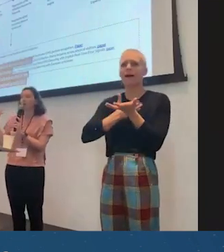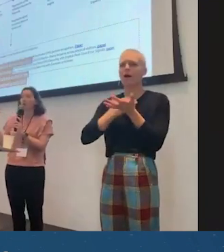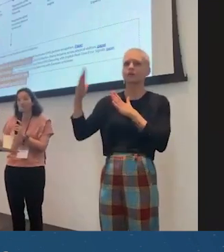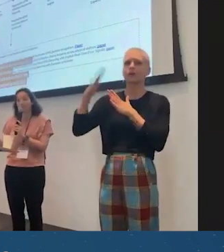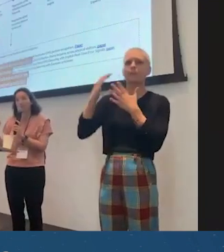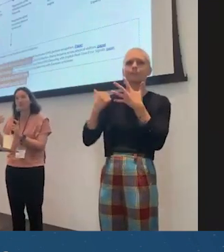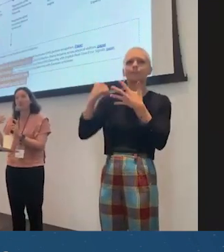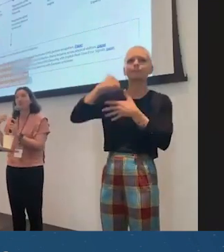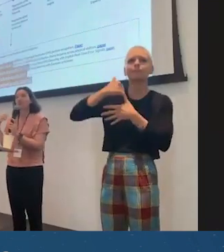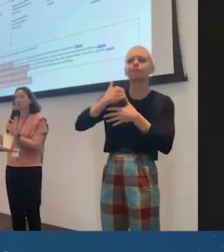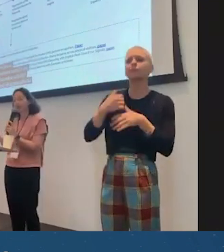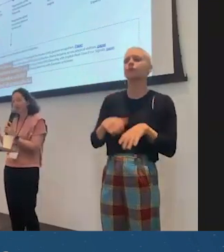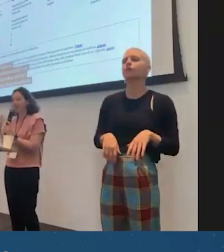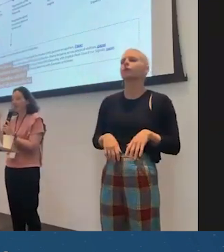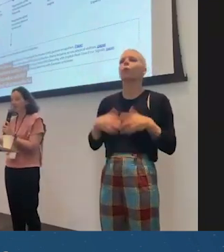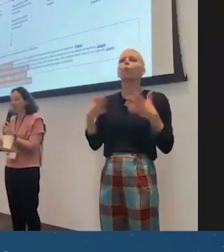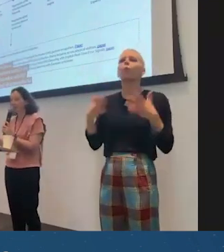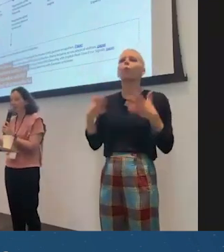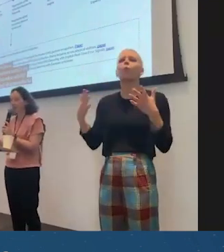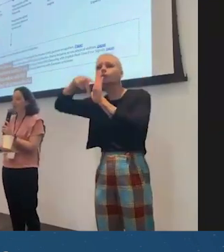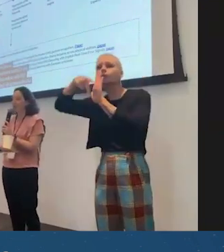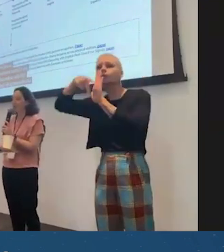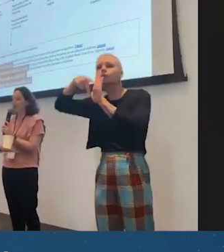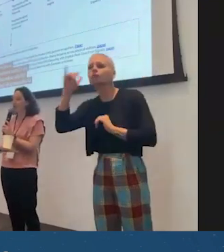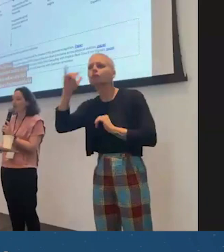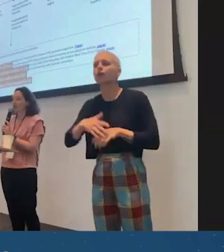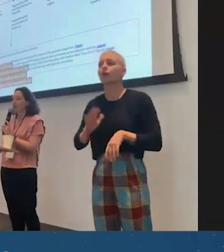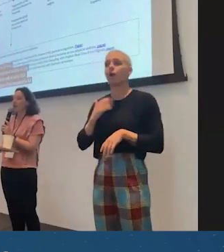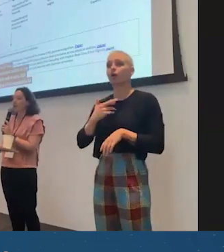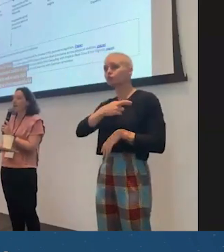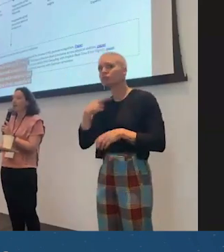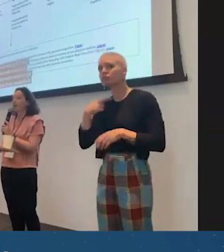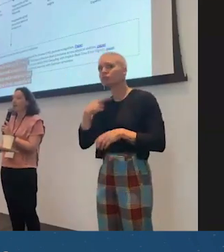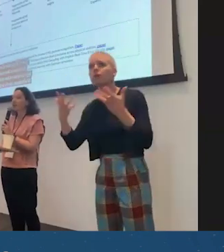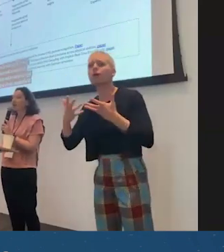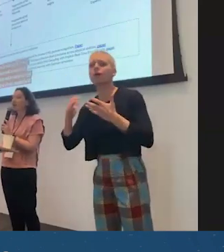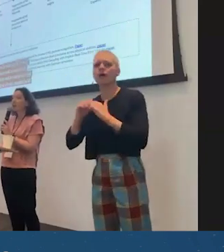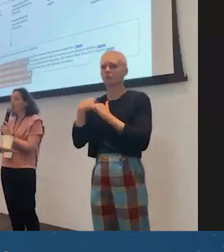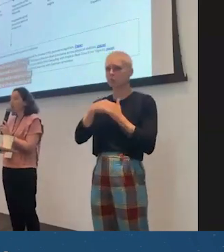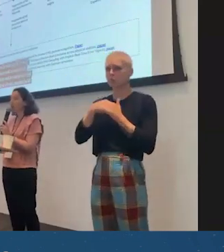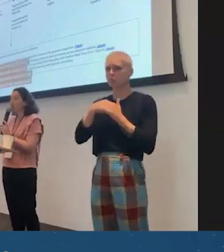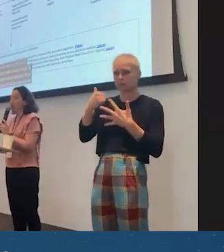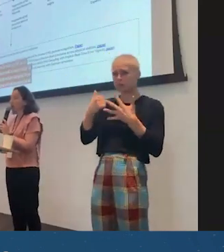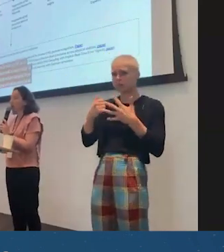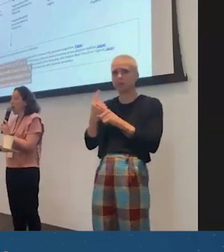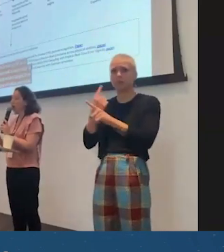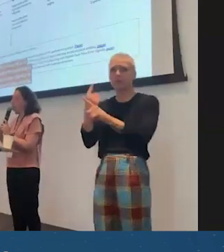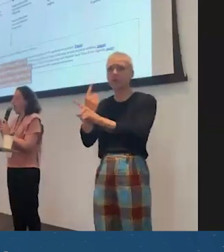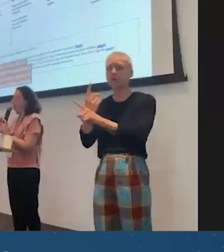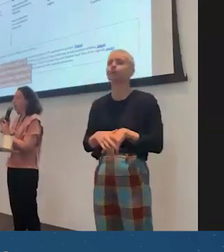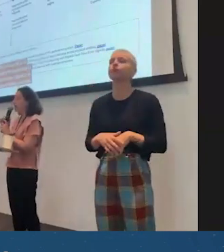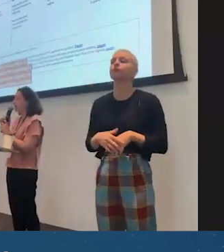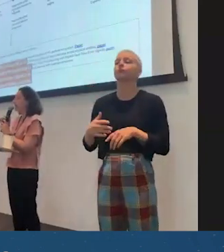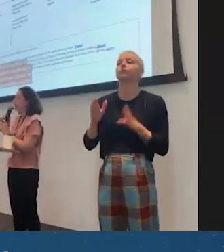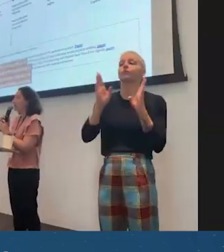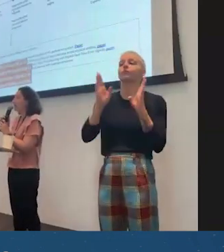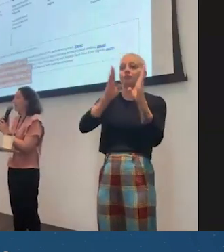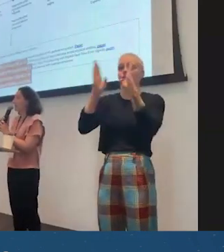the principles, what are the risks, how do we focus on this. Back in 2021, we put out a call and funded--